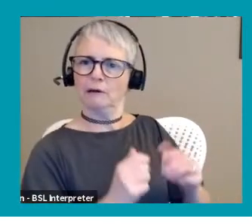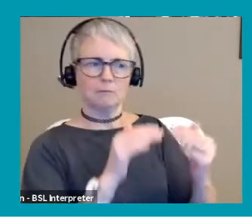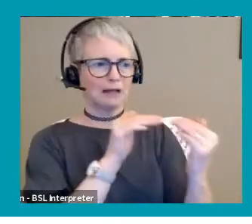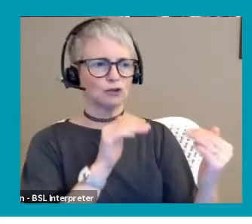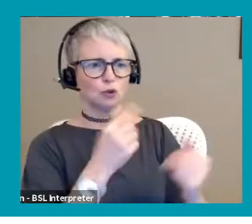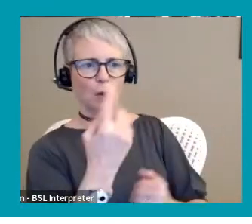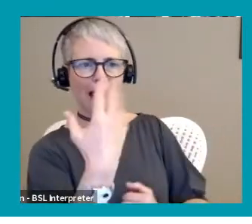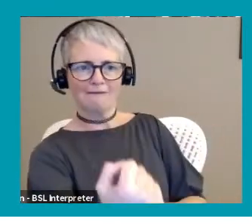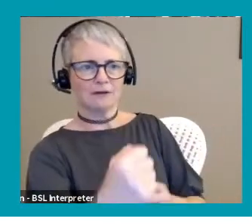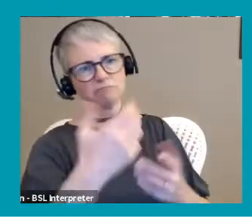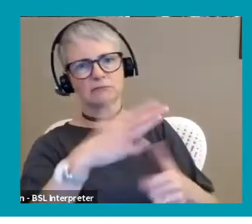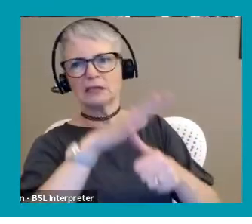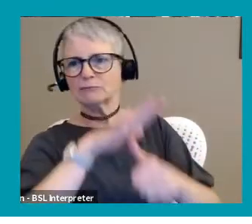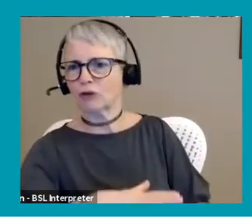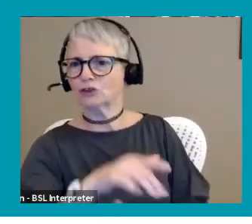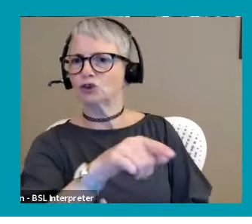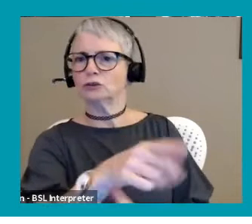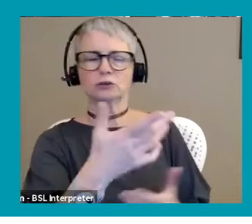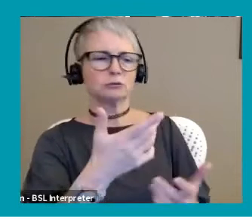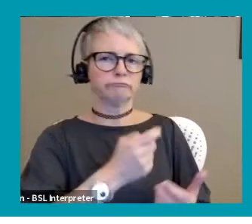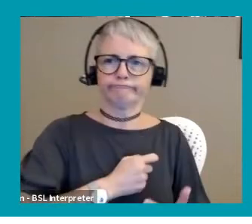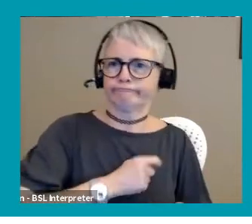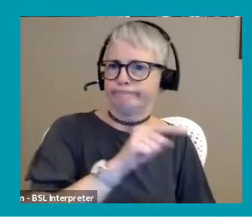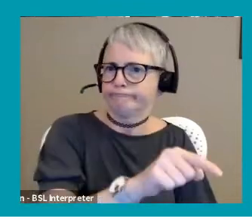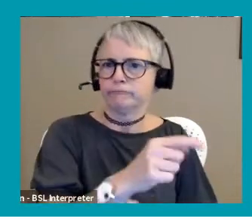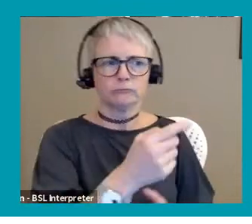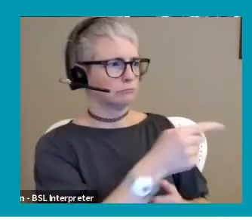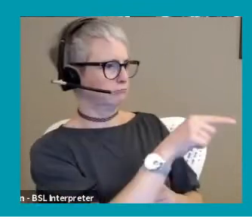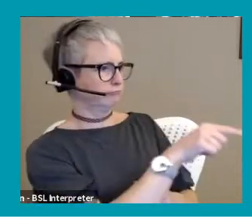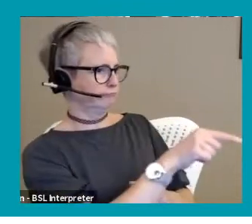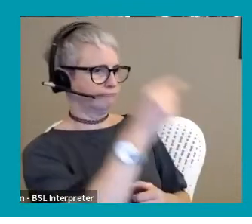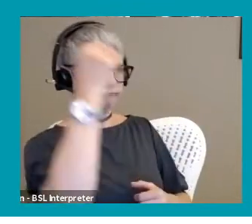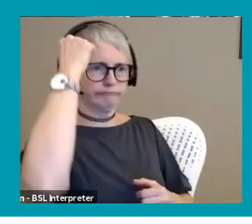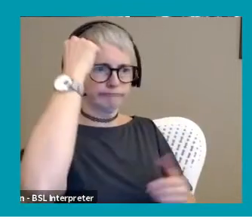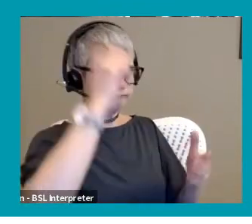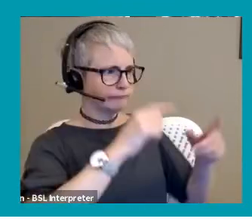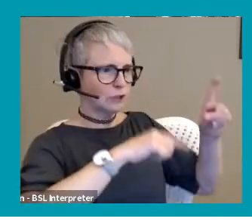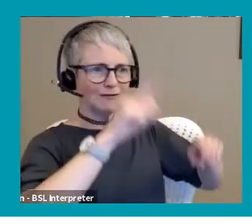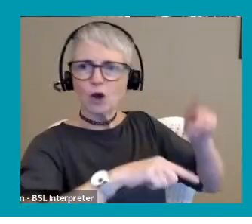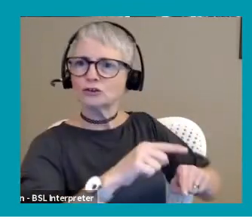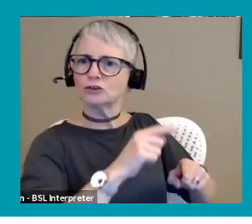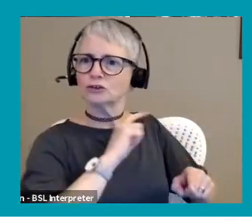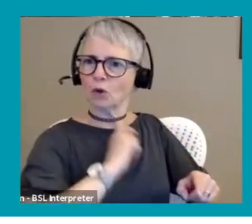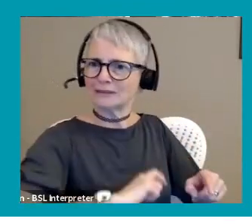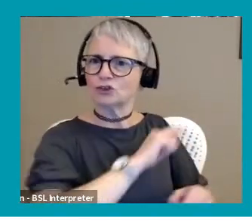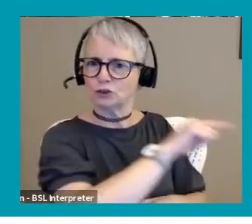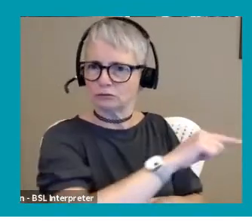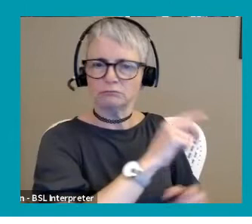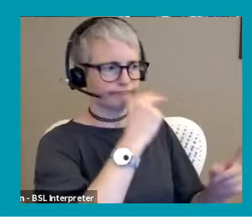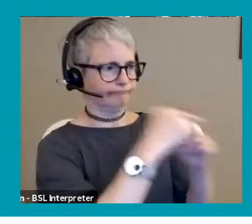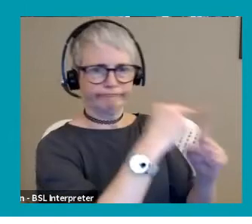depression or an anxiety and number three you have the leader level.